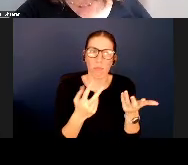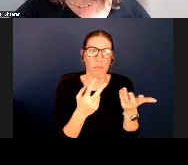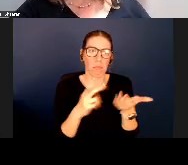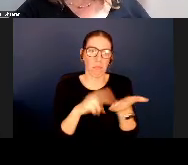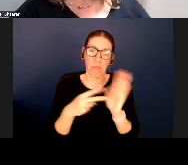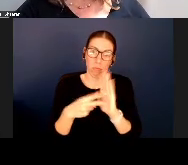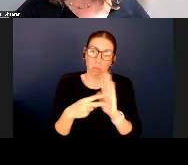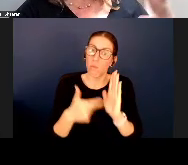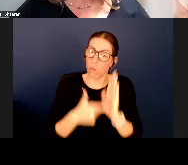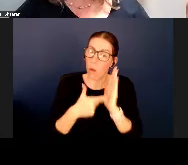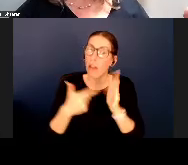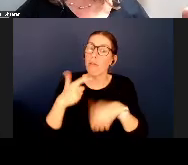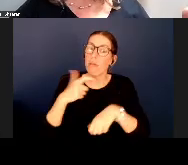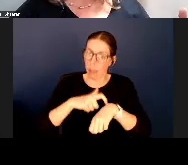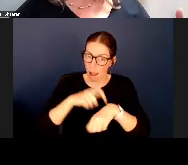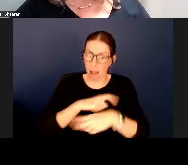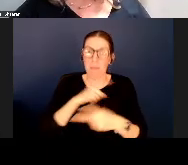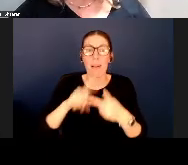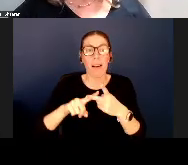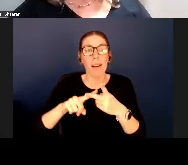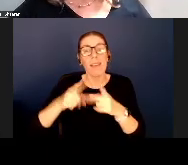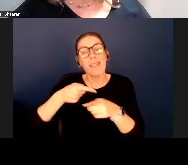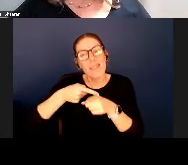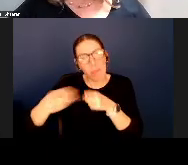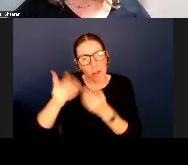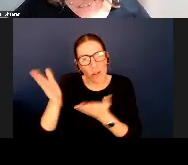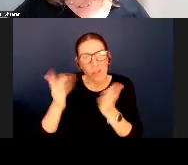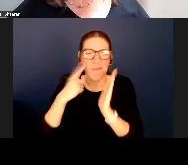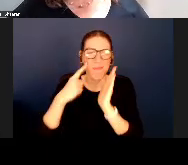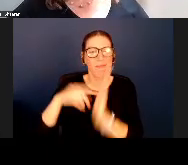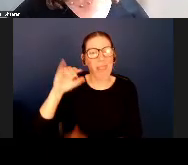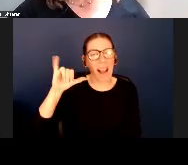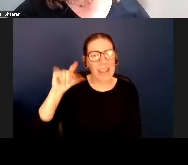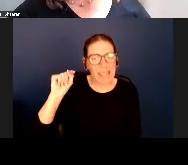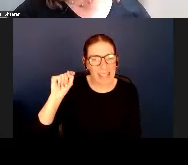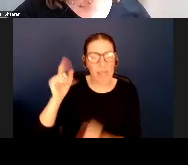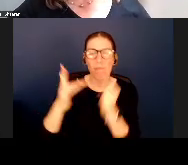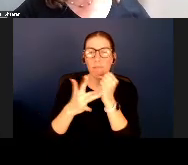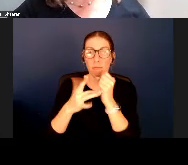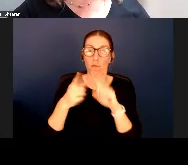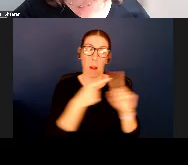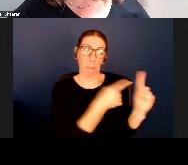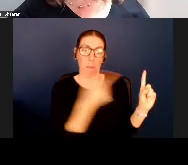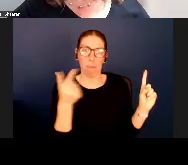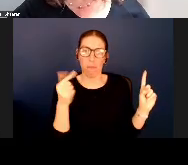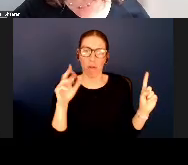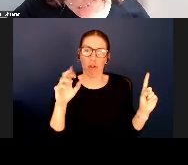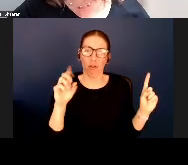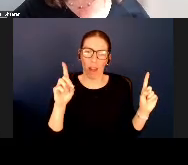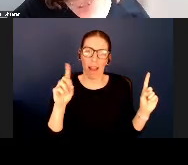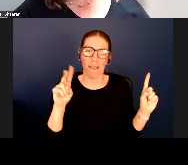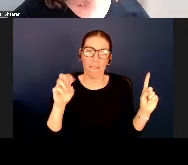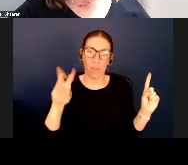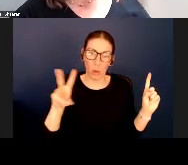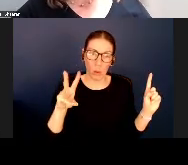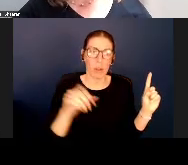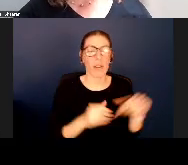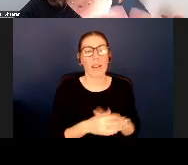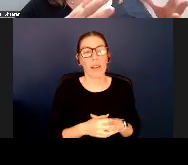specialized service, so IT services from Grandview Kids. Uh they had to cut the data sets, and there